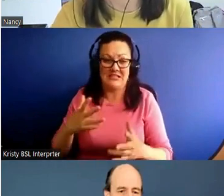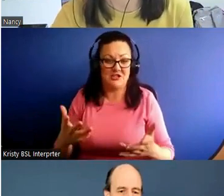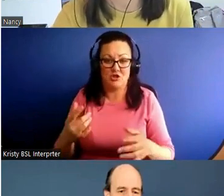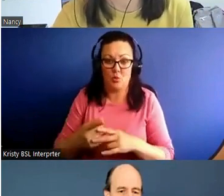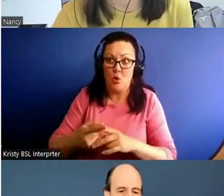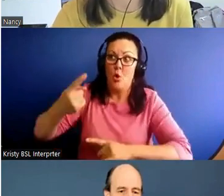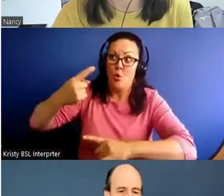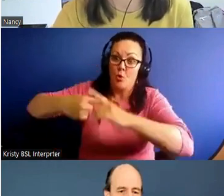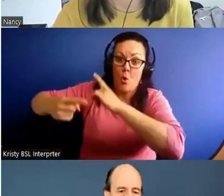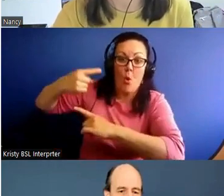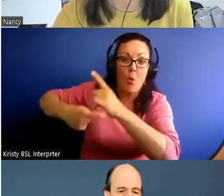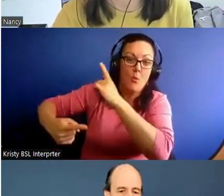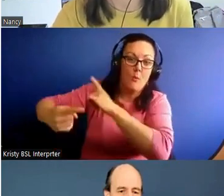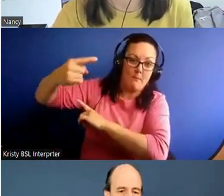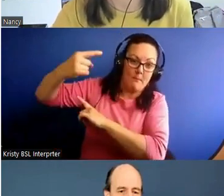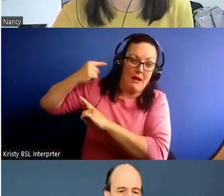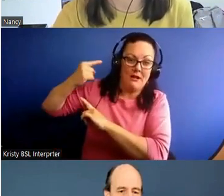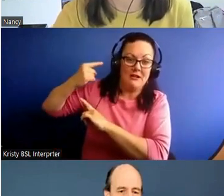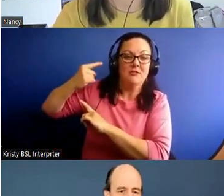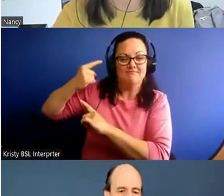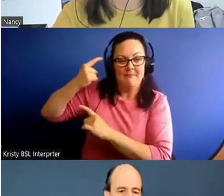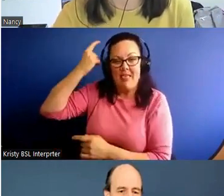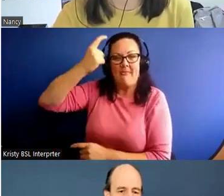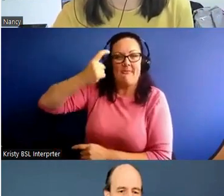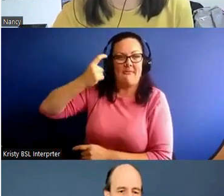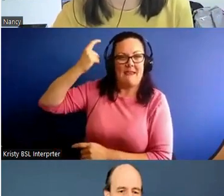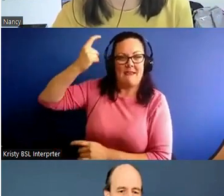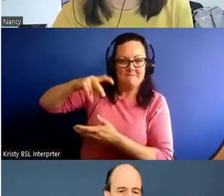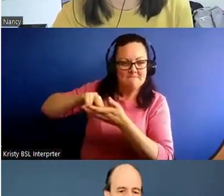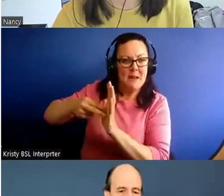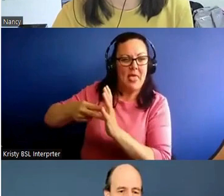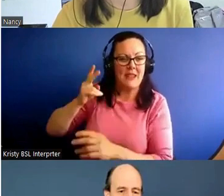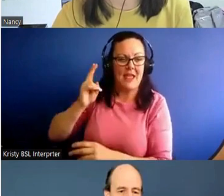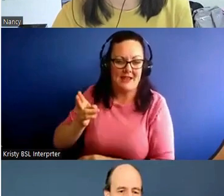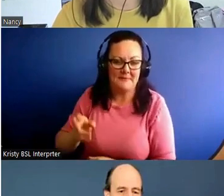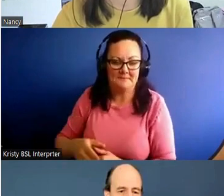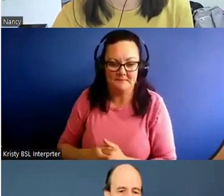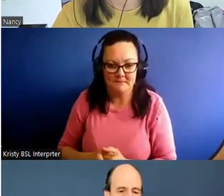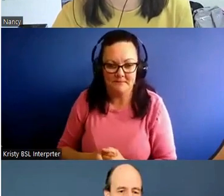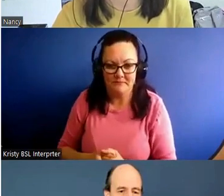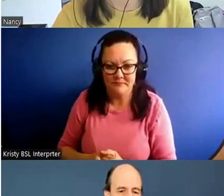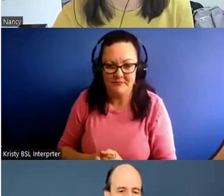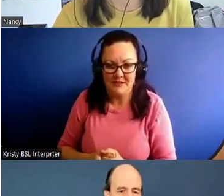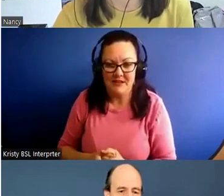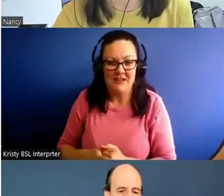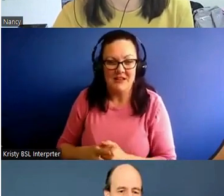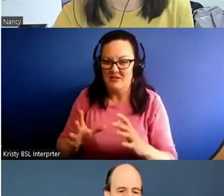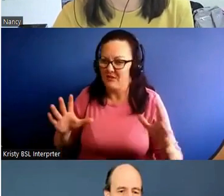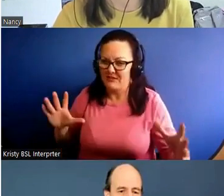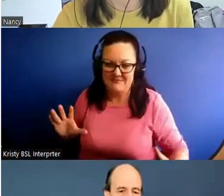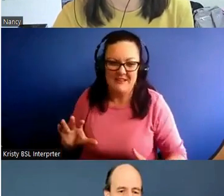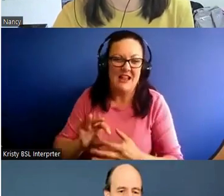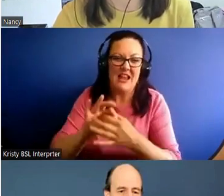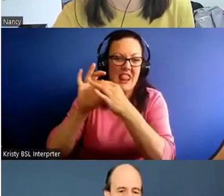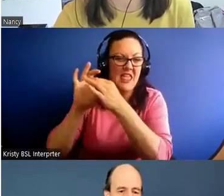to the drawing board and rethink what we're doing. That is typically intertwined with the approach around the theory